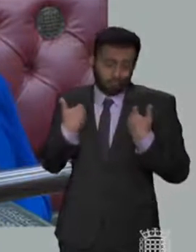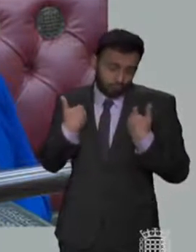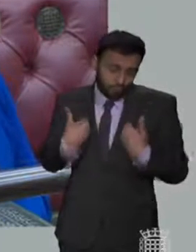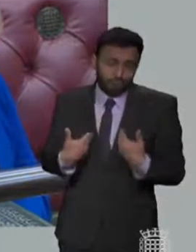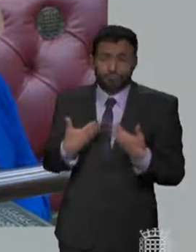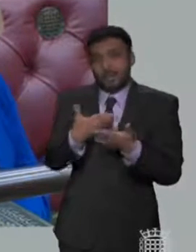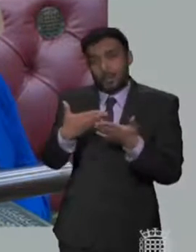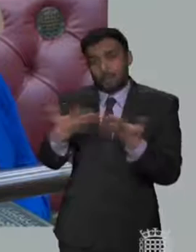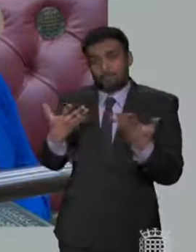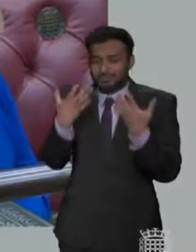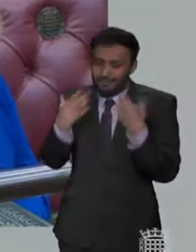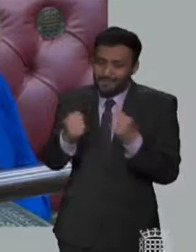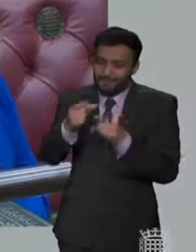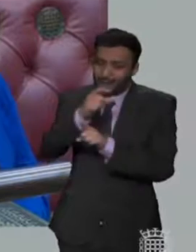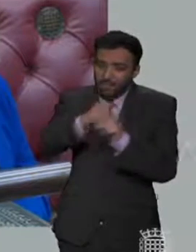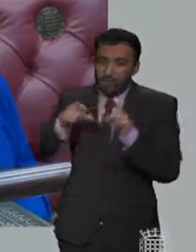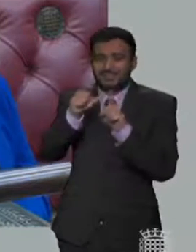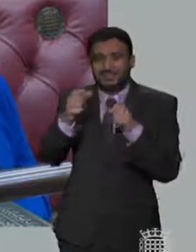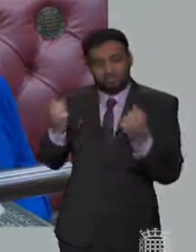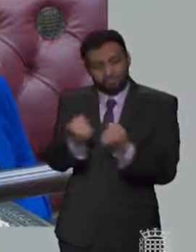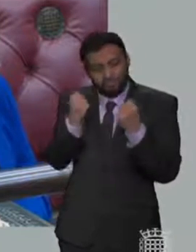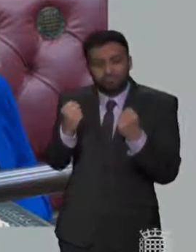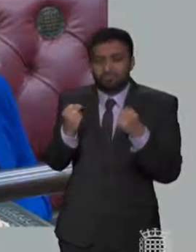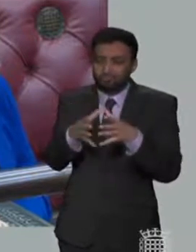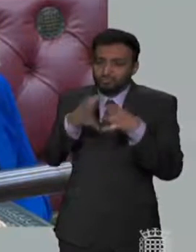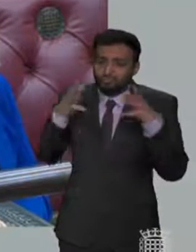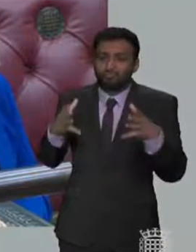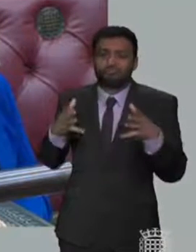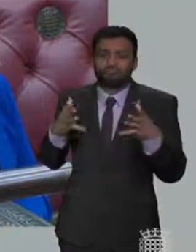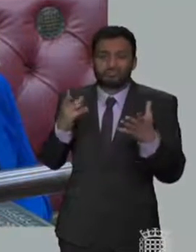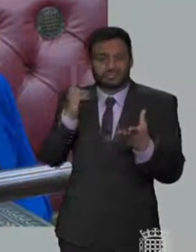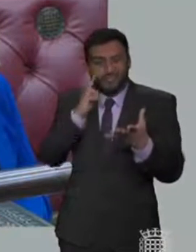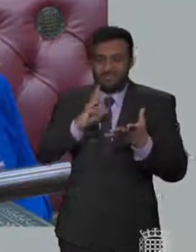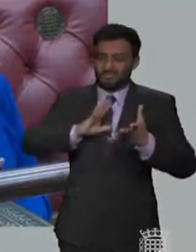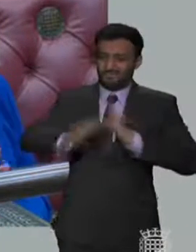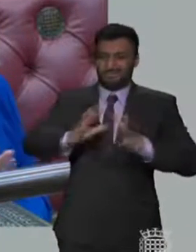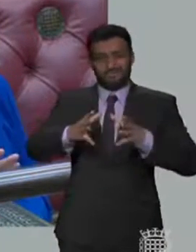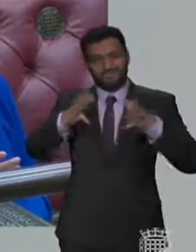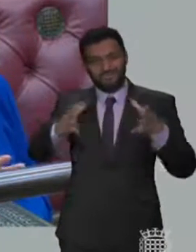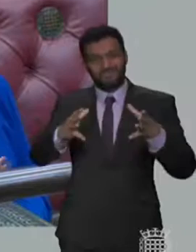community for many deaf bsl signers this was made absolutely clear as the noble baroness